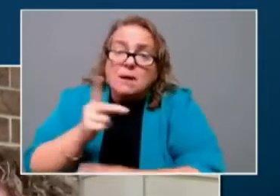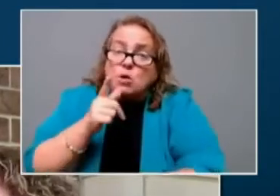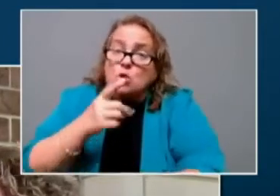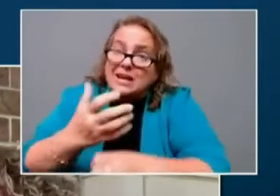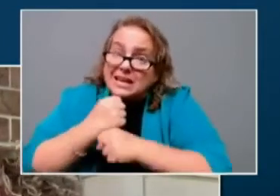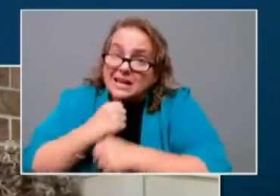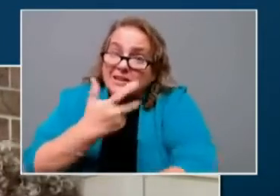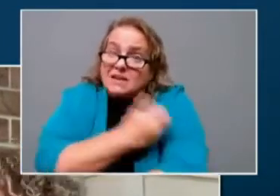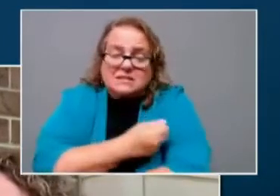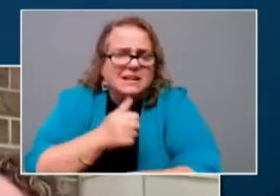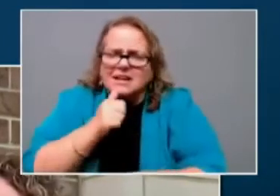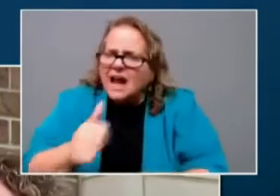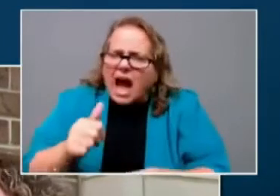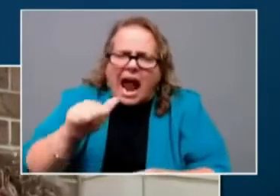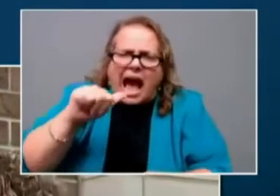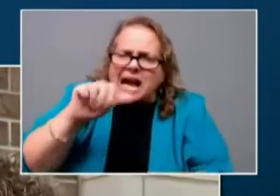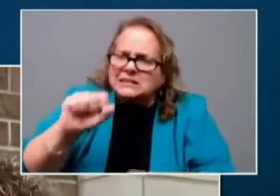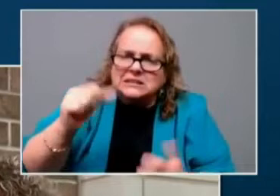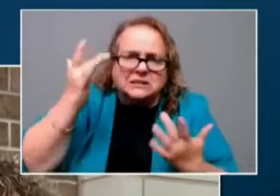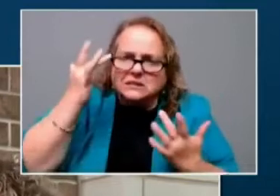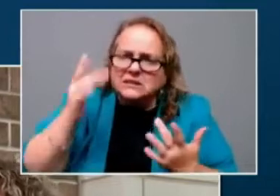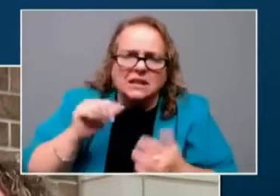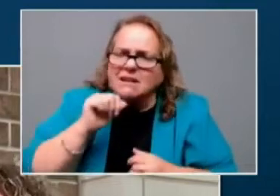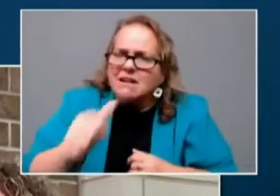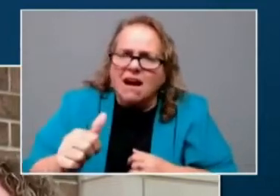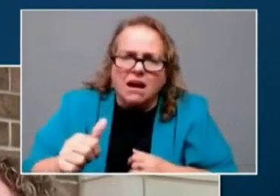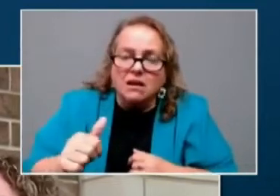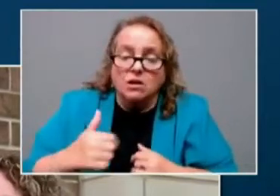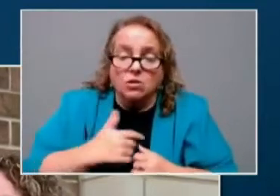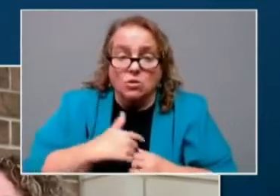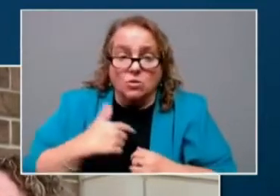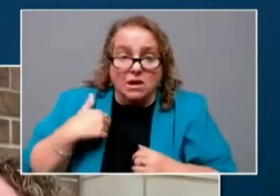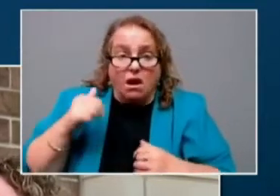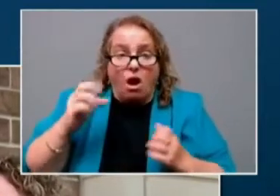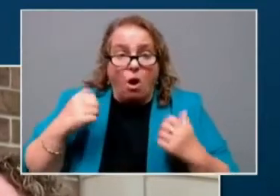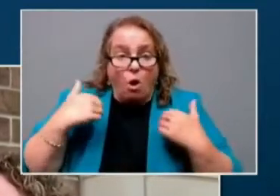We are overwhelmed. Our staff are tired and they are wanting to do the best